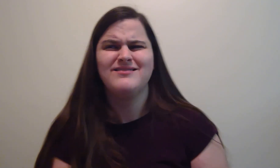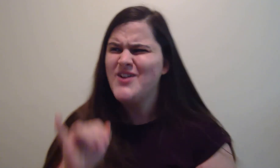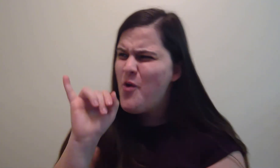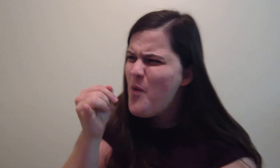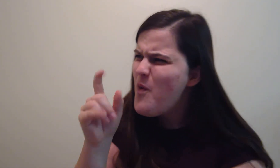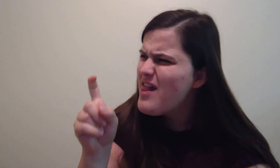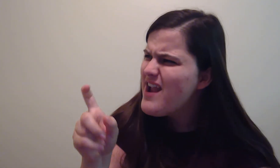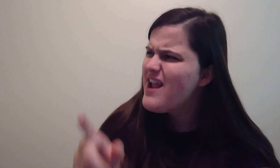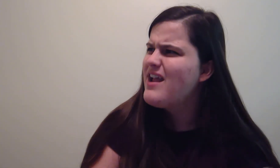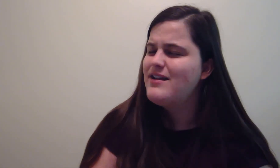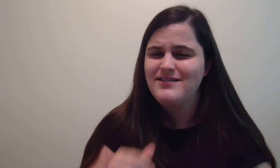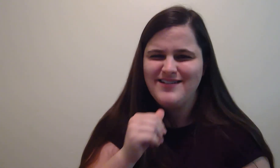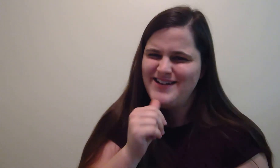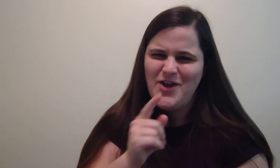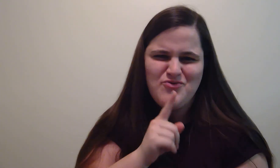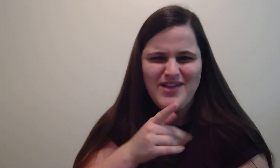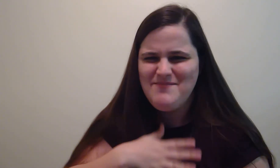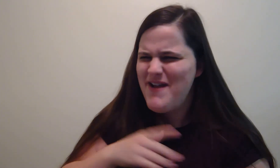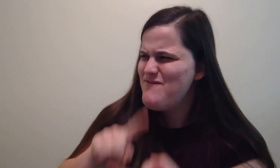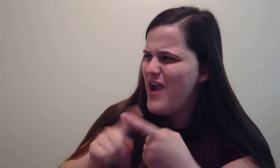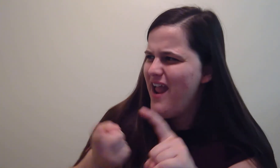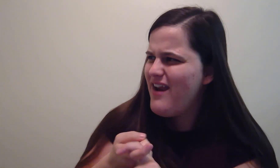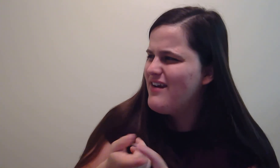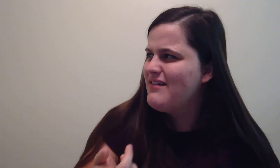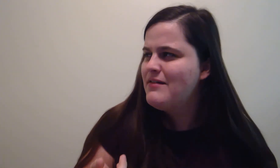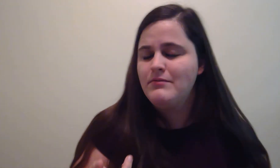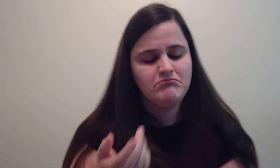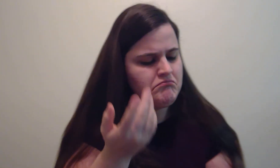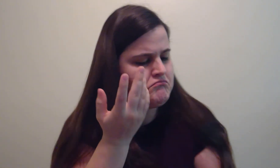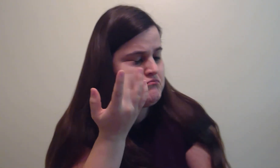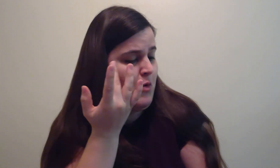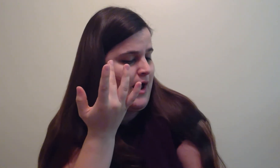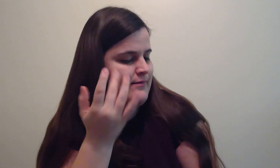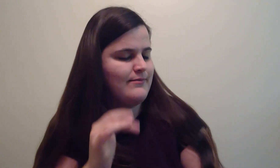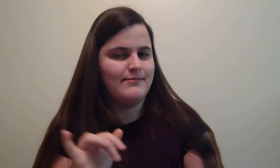"Juli? She's not exactly my friend...! " "Why is that?"he asked.